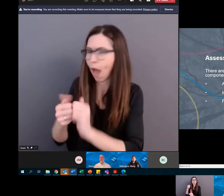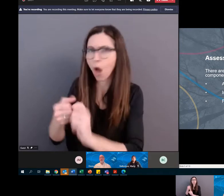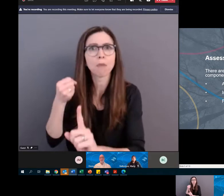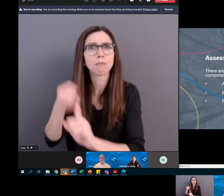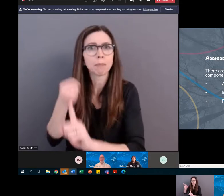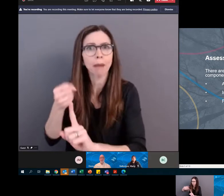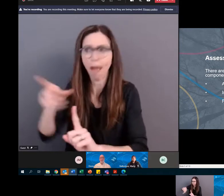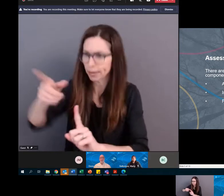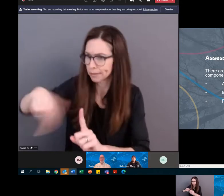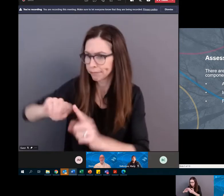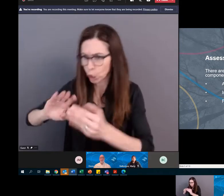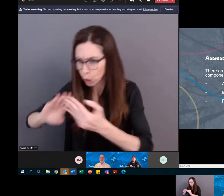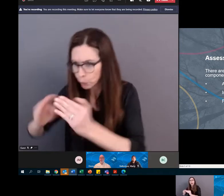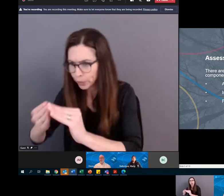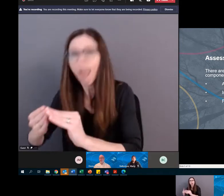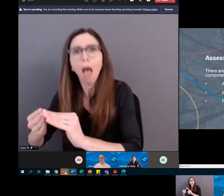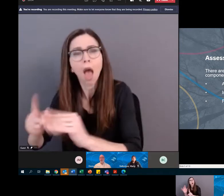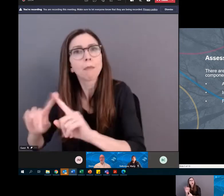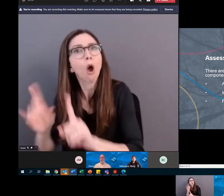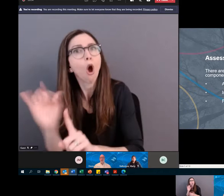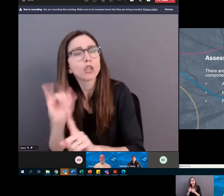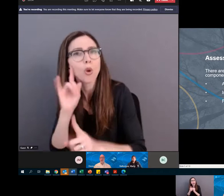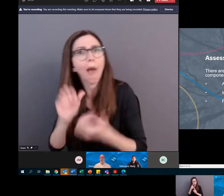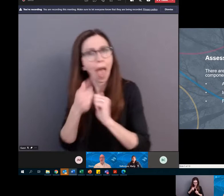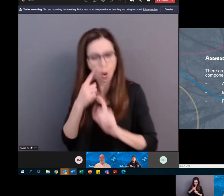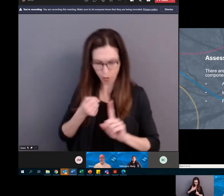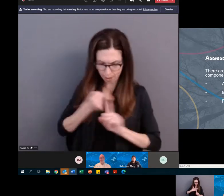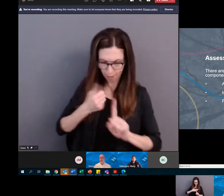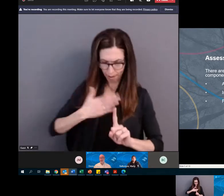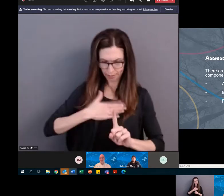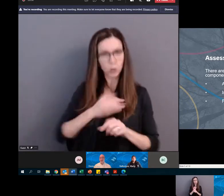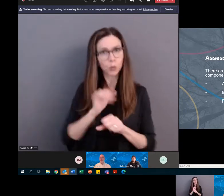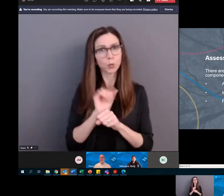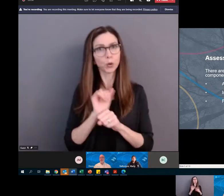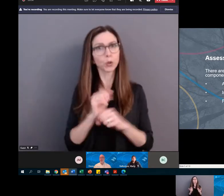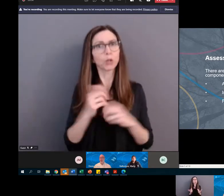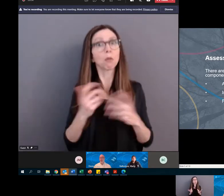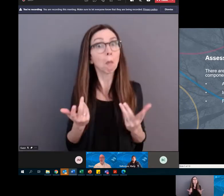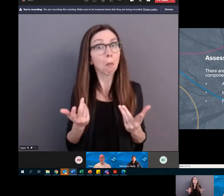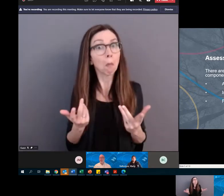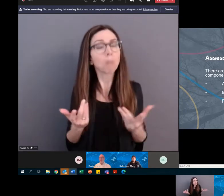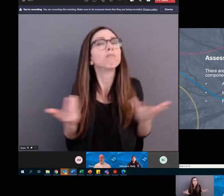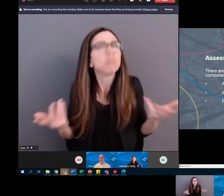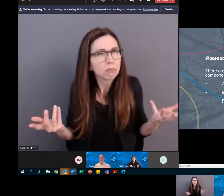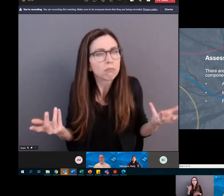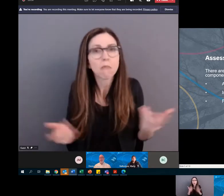individual practice? Will it be contributing to an existing canon?